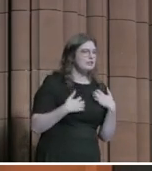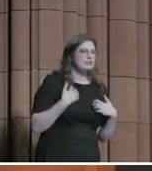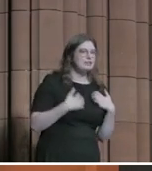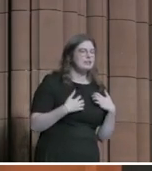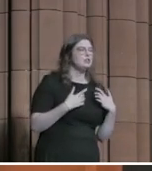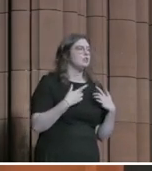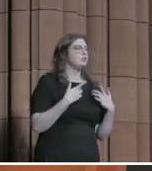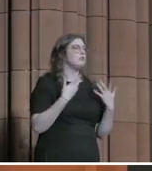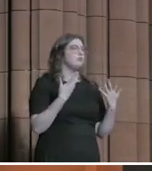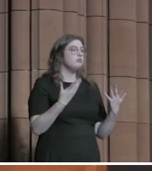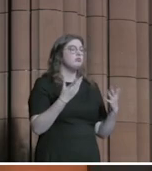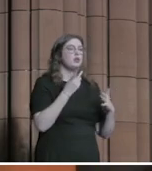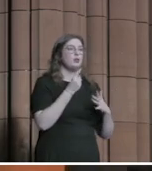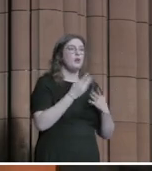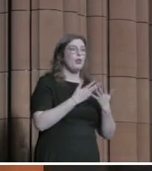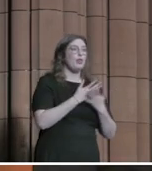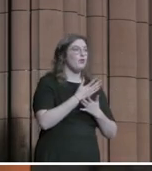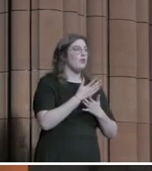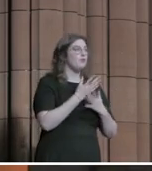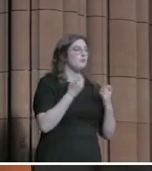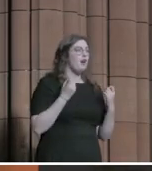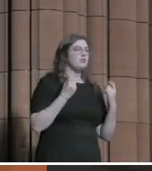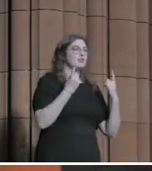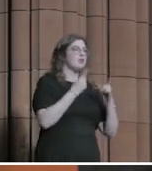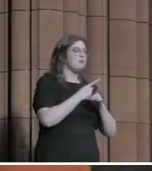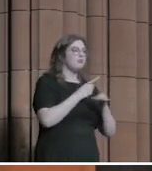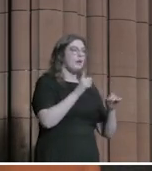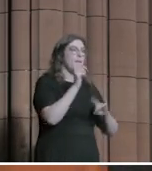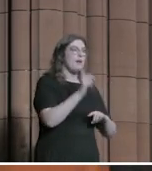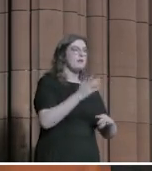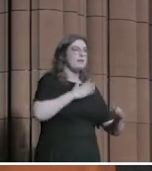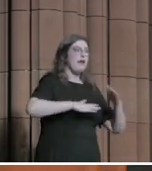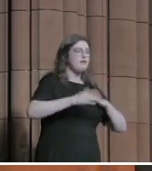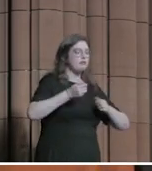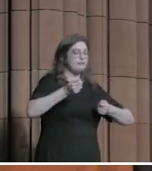be it through understanding consumer behaviour, managing workforce diversity,